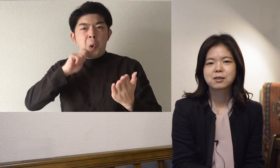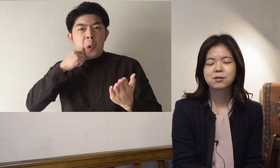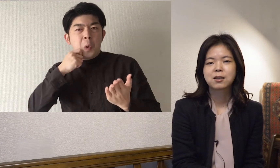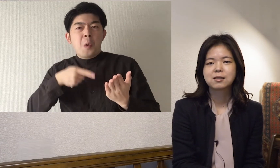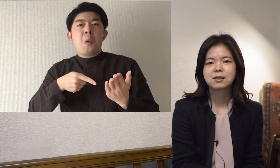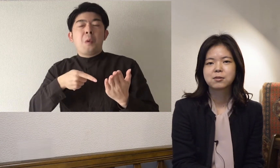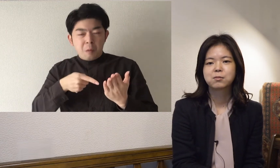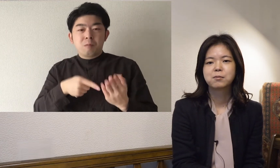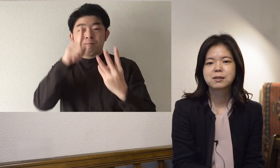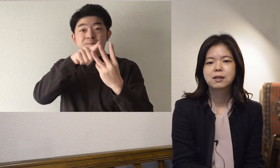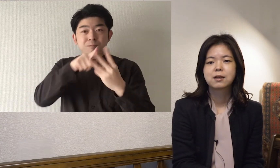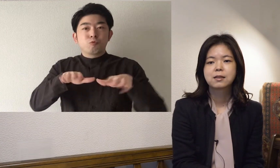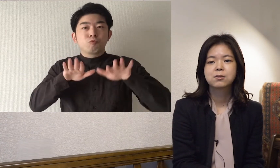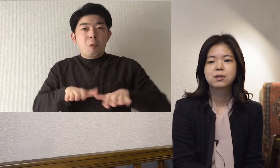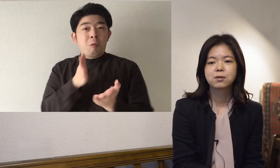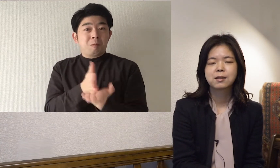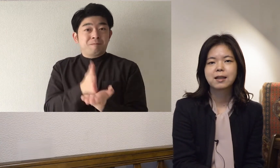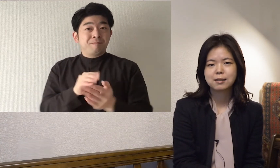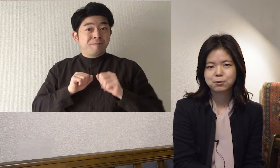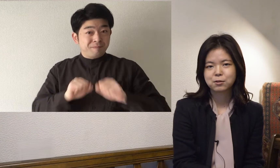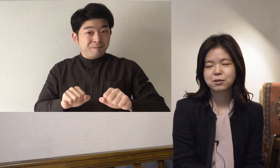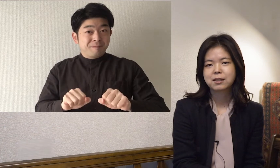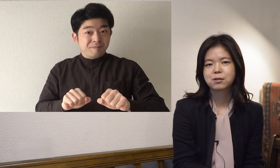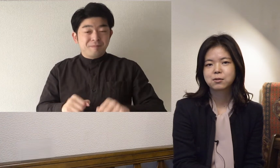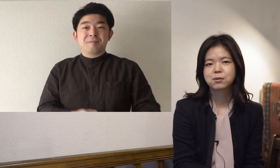So, today I will explain the contents of Part 2.